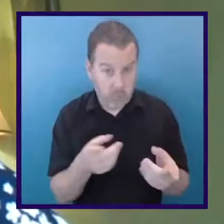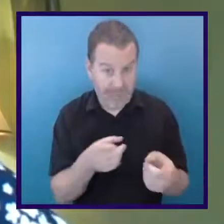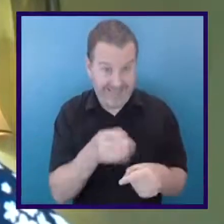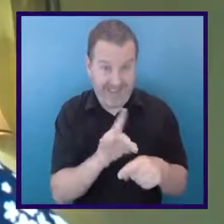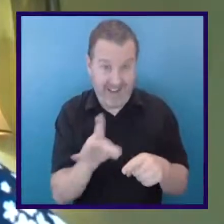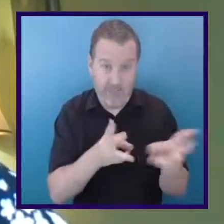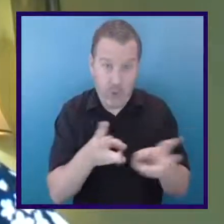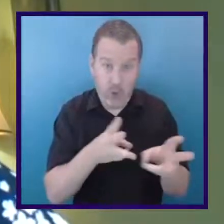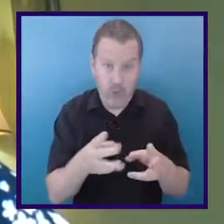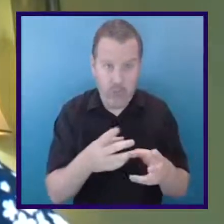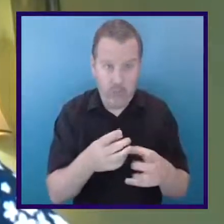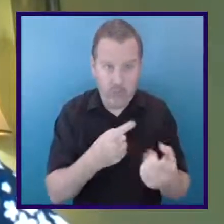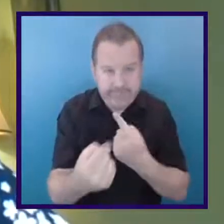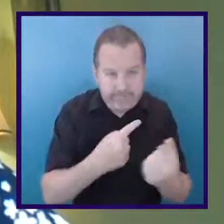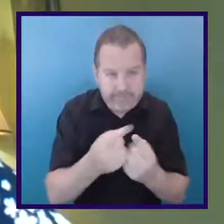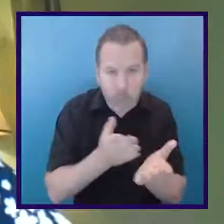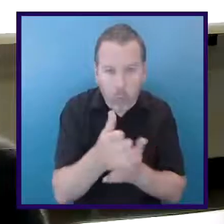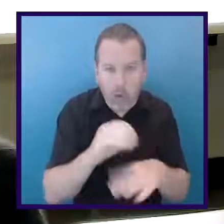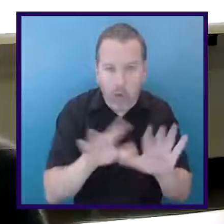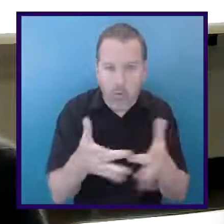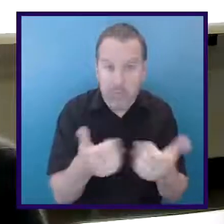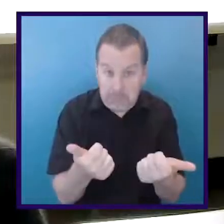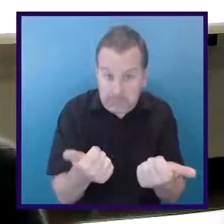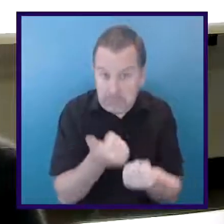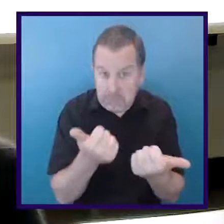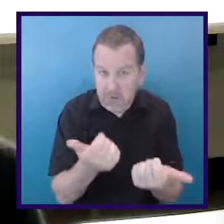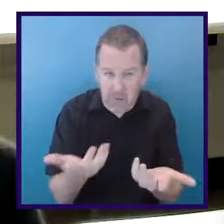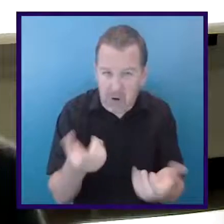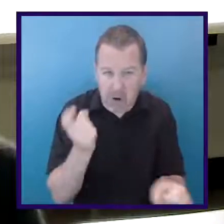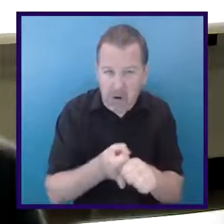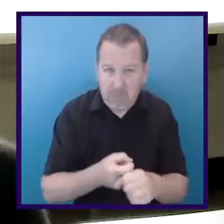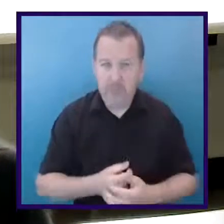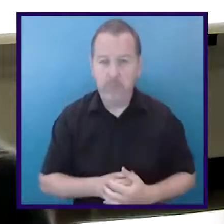Did you find that tricky?